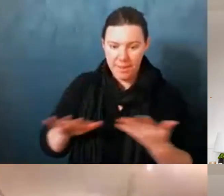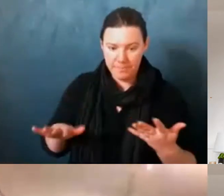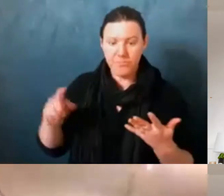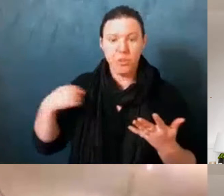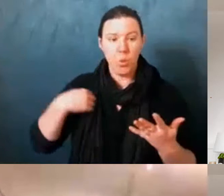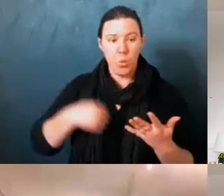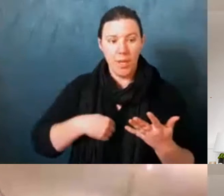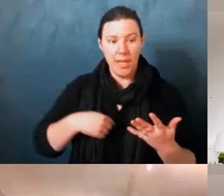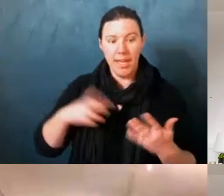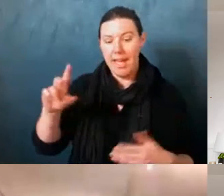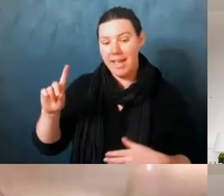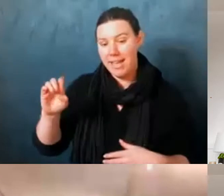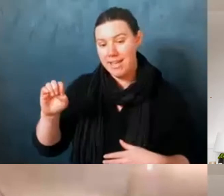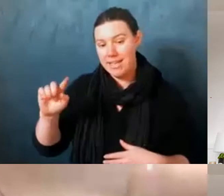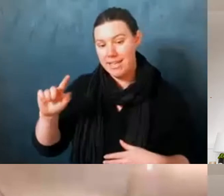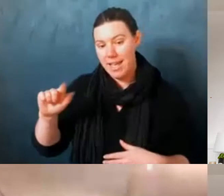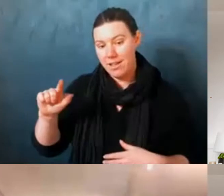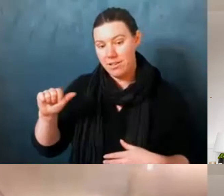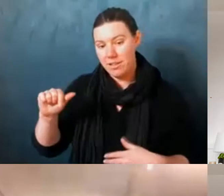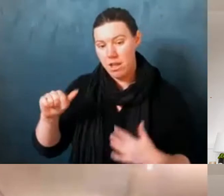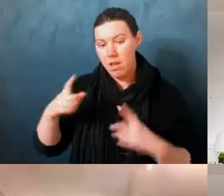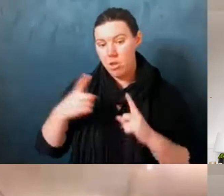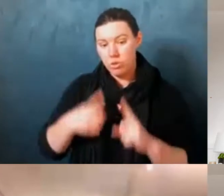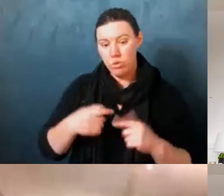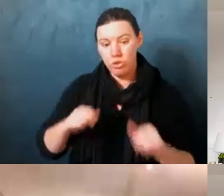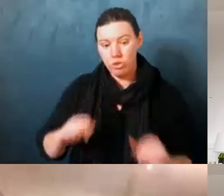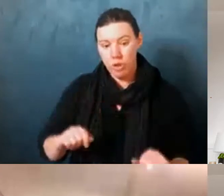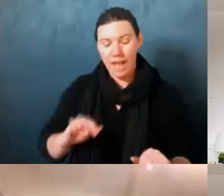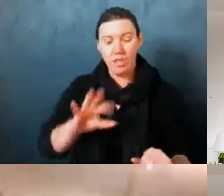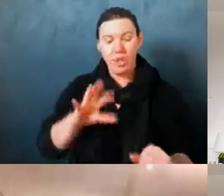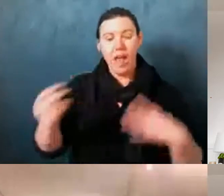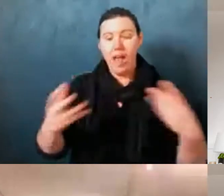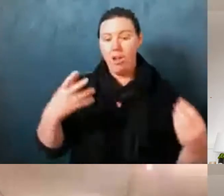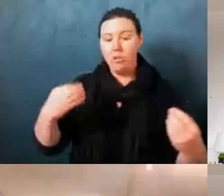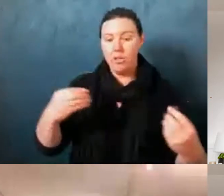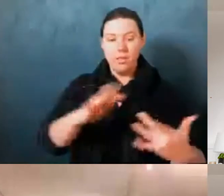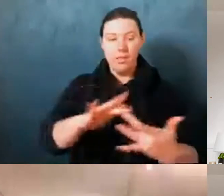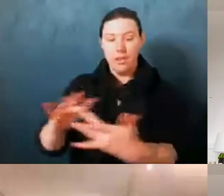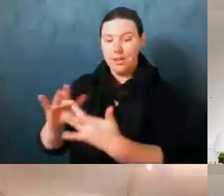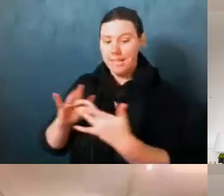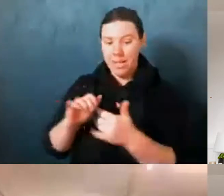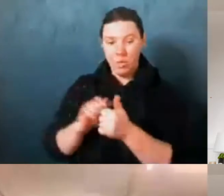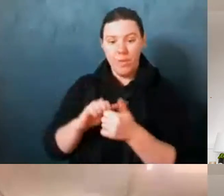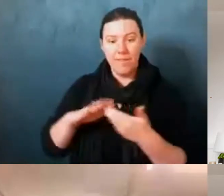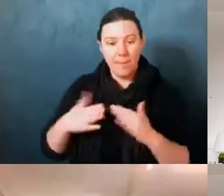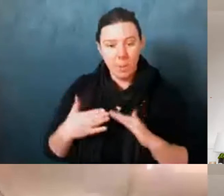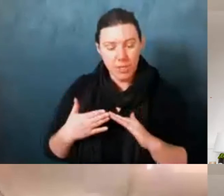is really trying to get into the communities, to teach our kids about the importance of dental health.